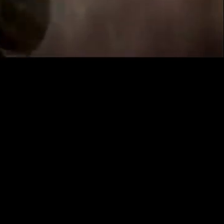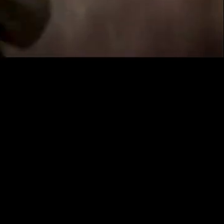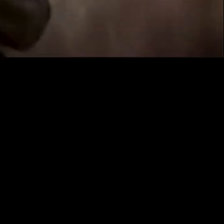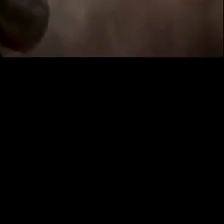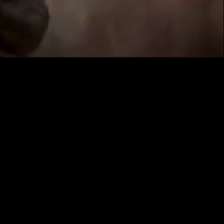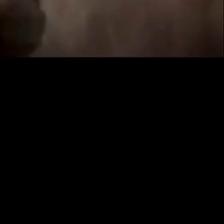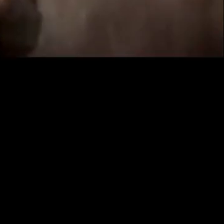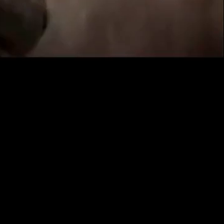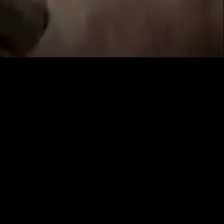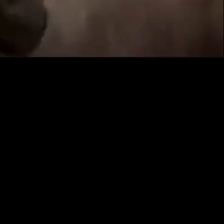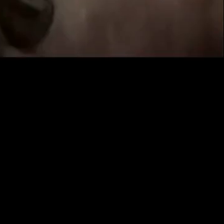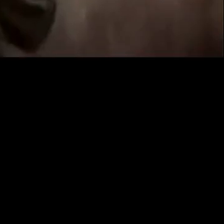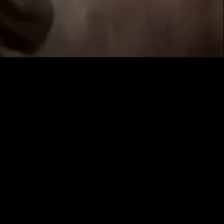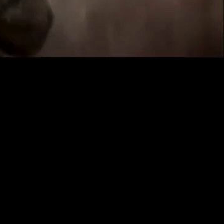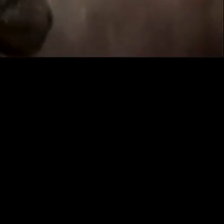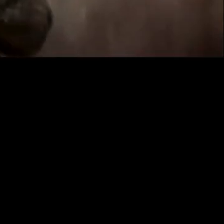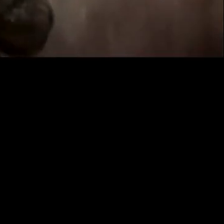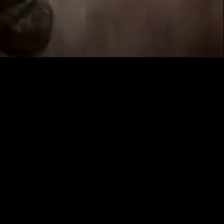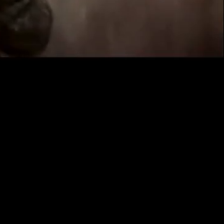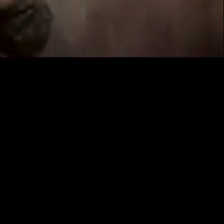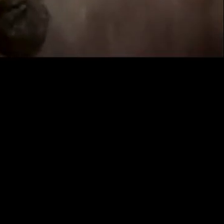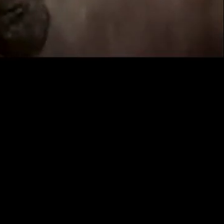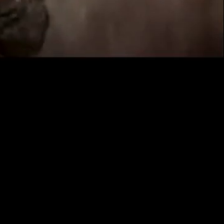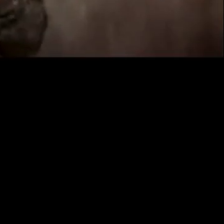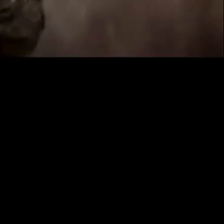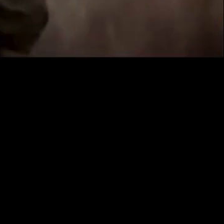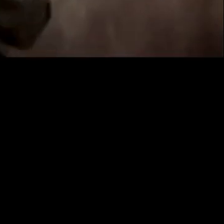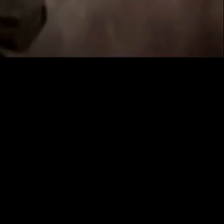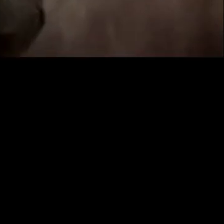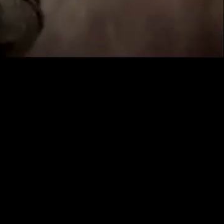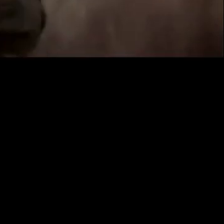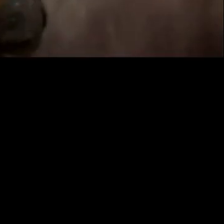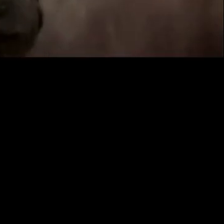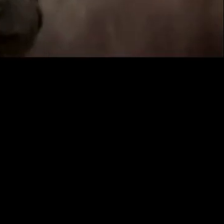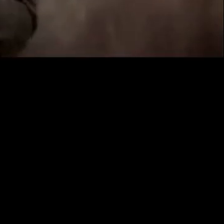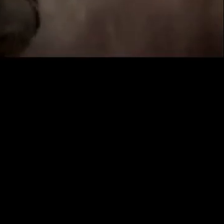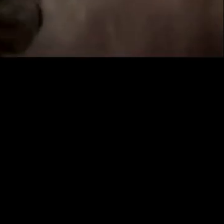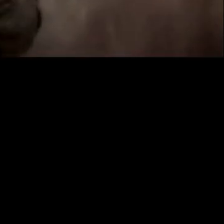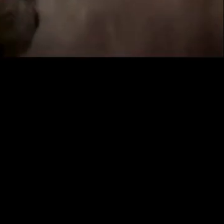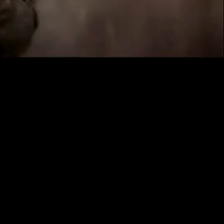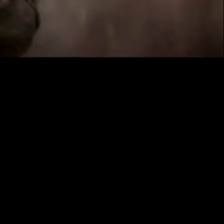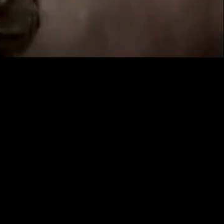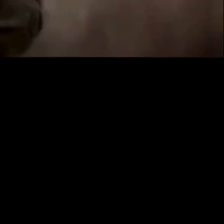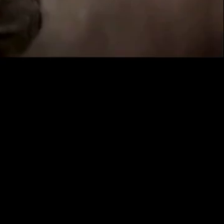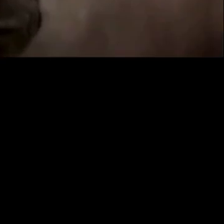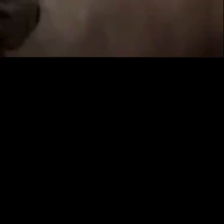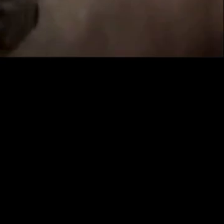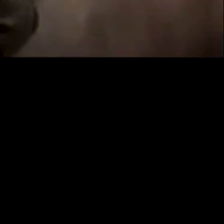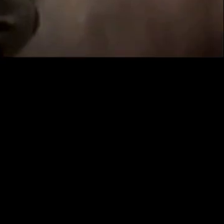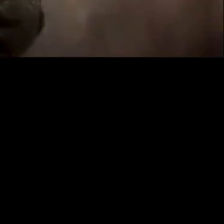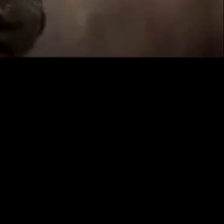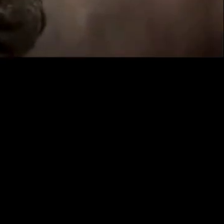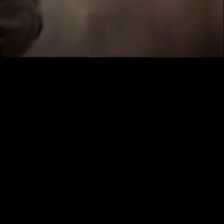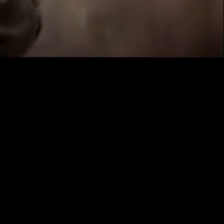Action Fund. For the benefit of some people with disabilities, I'm an early 40s man of color, dark wavy hair, clean shaven,